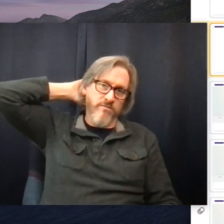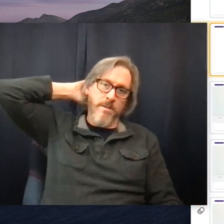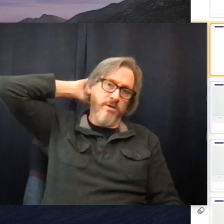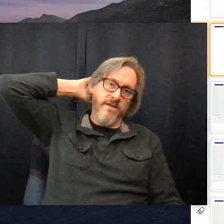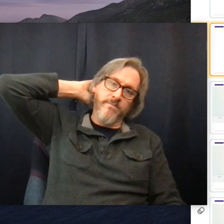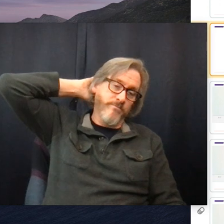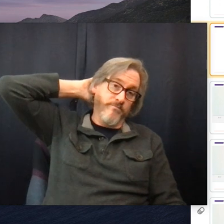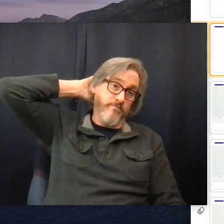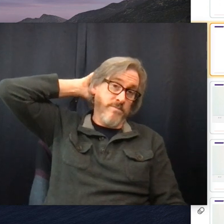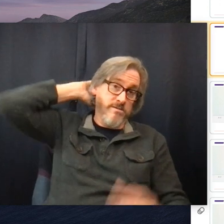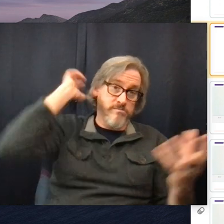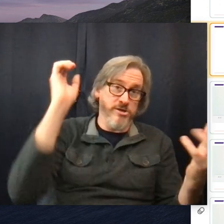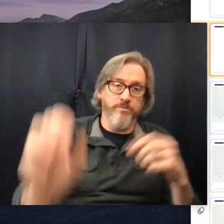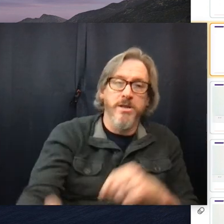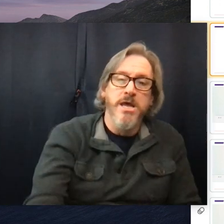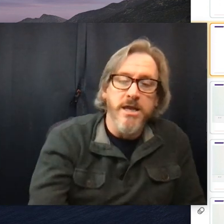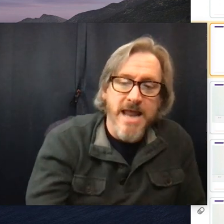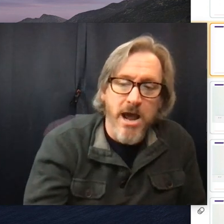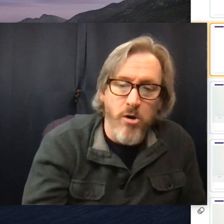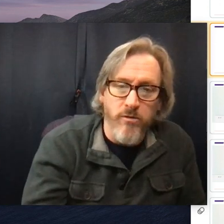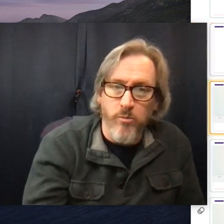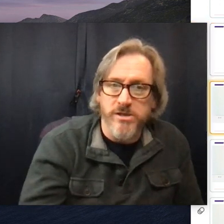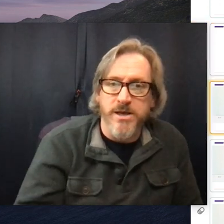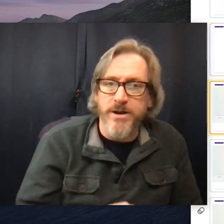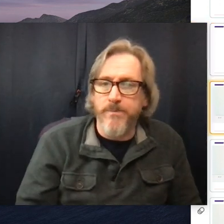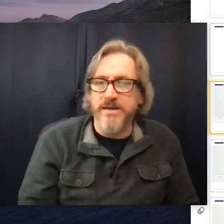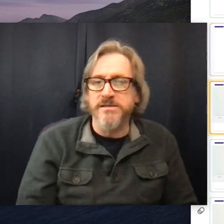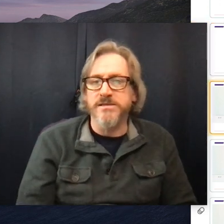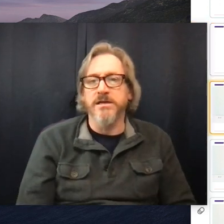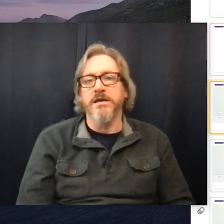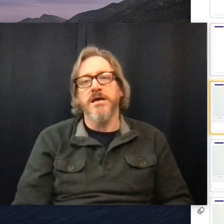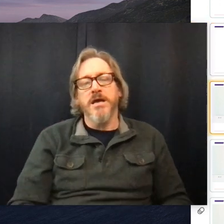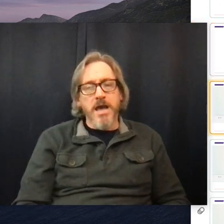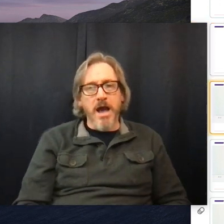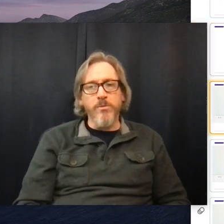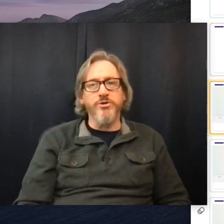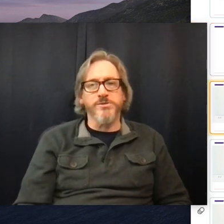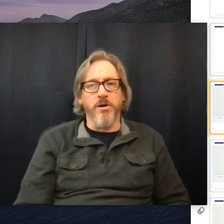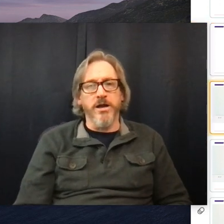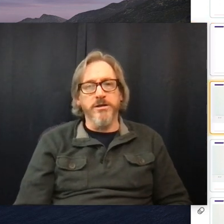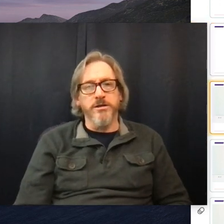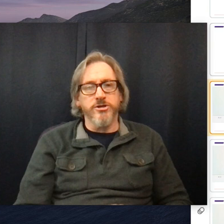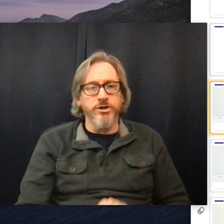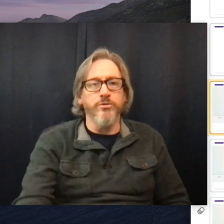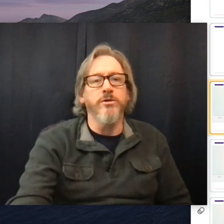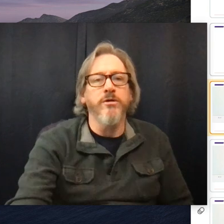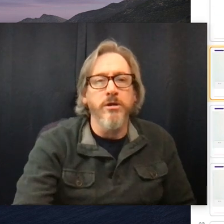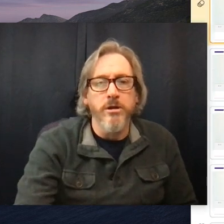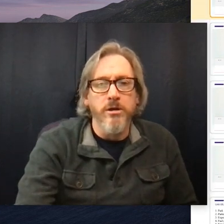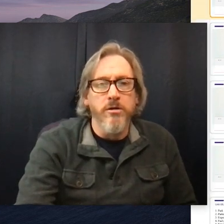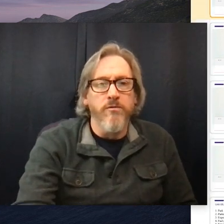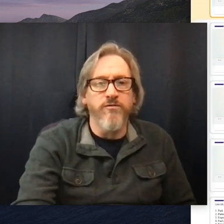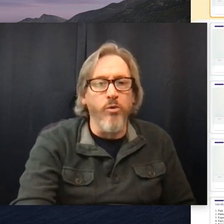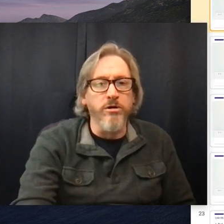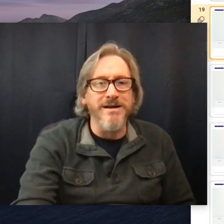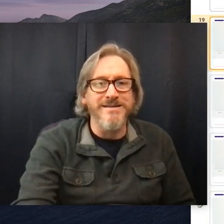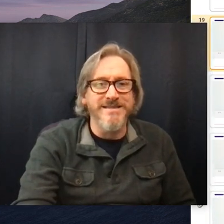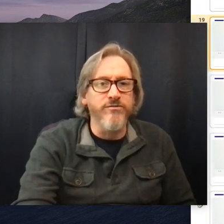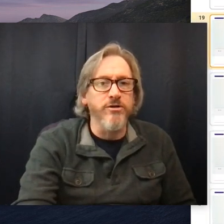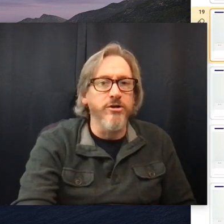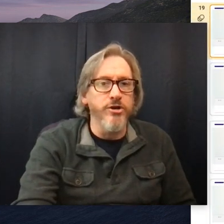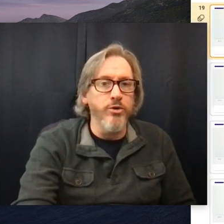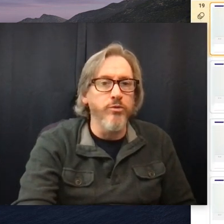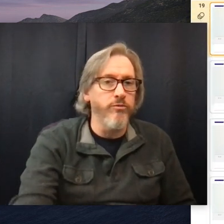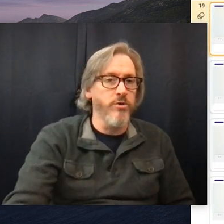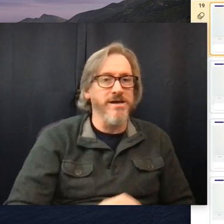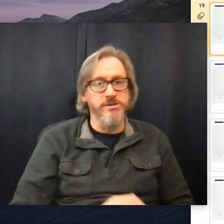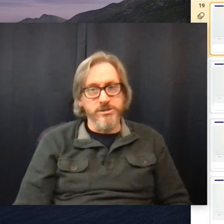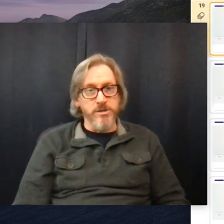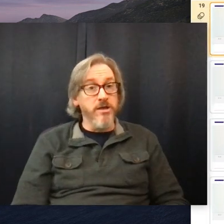of remembering that so now what's coming up is how would you respond to four different new requests